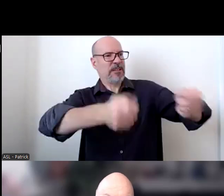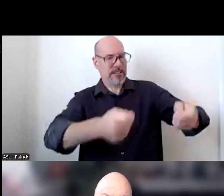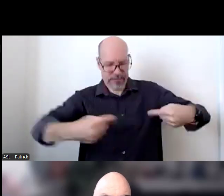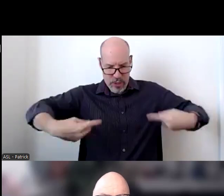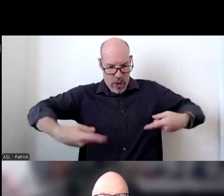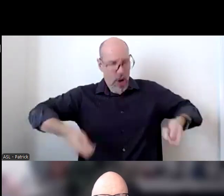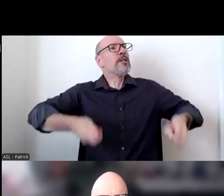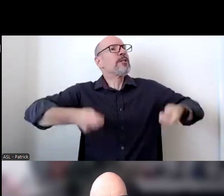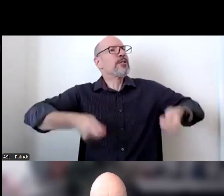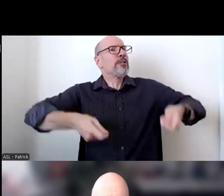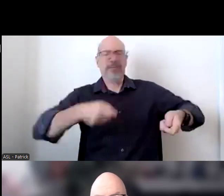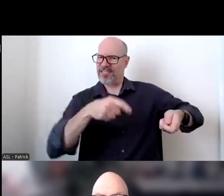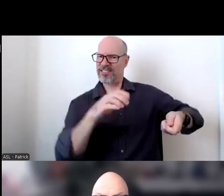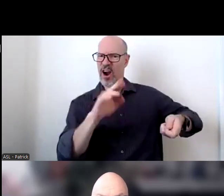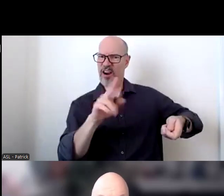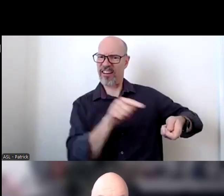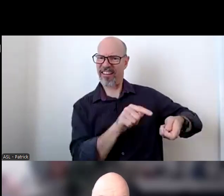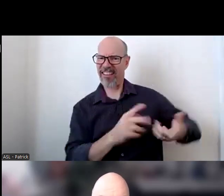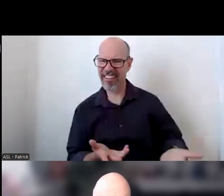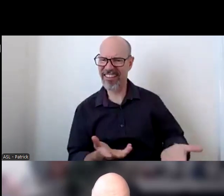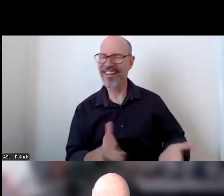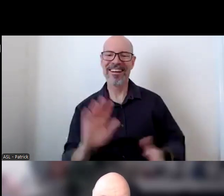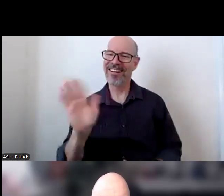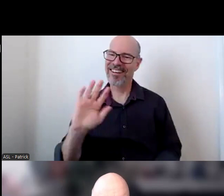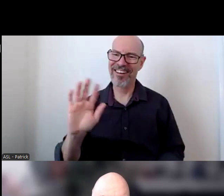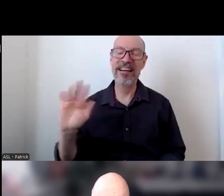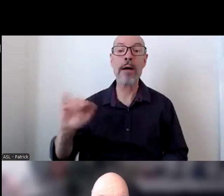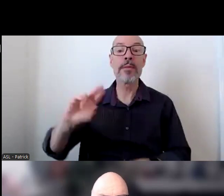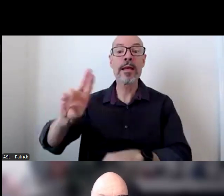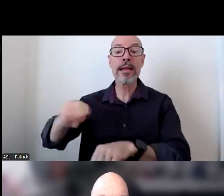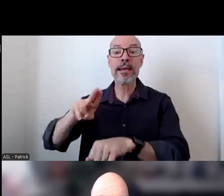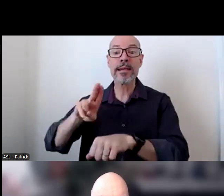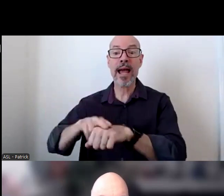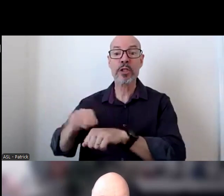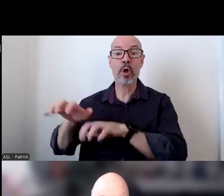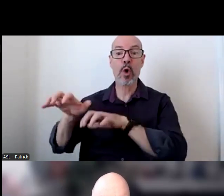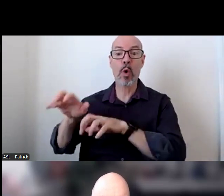It is actually a captioning So, the national court reporters association themselves